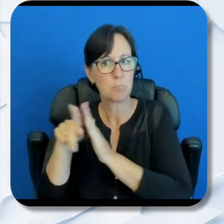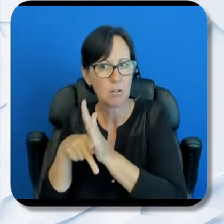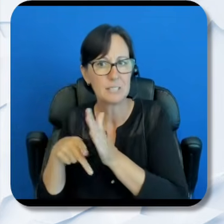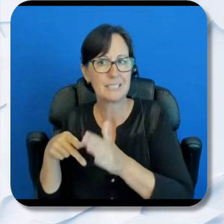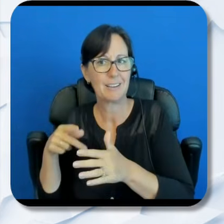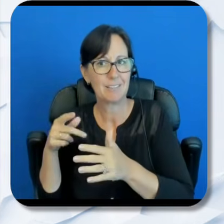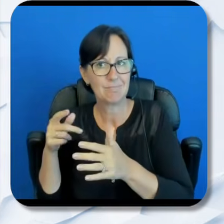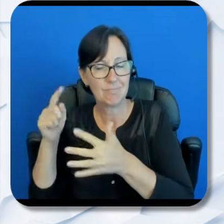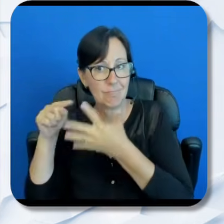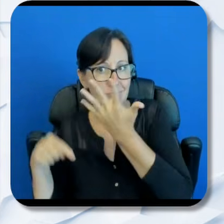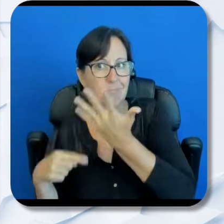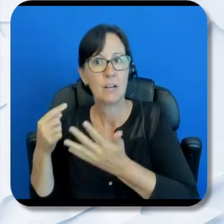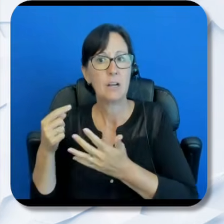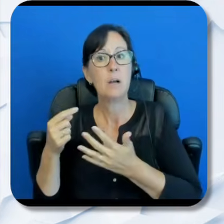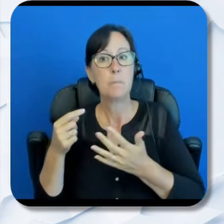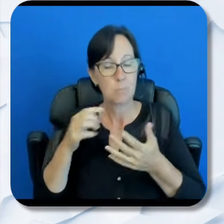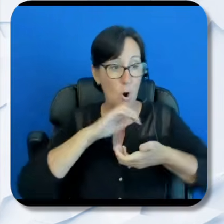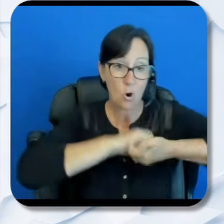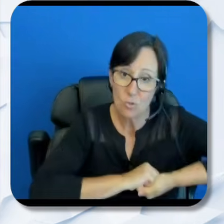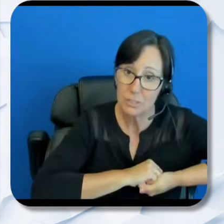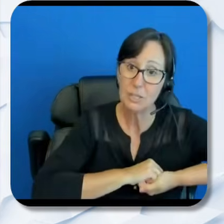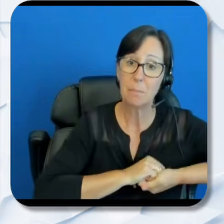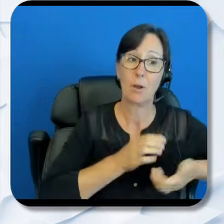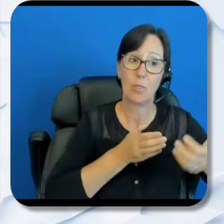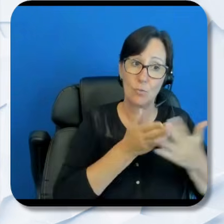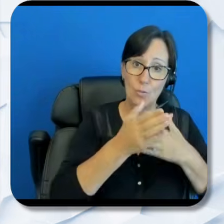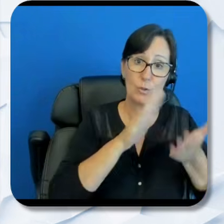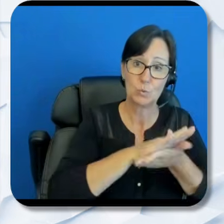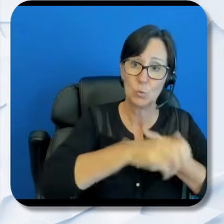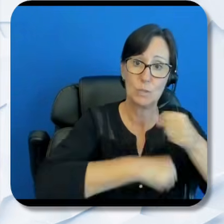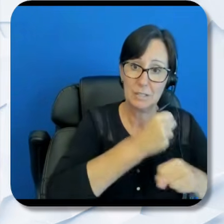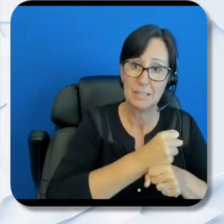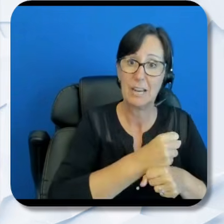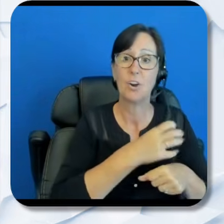throughout the school system and reaching out and branching into our communities,